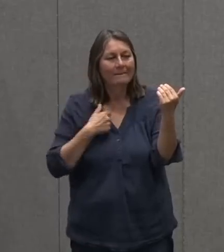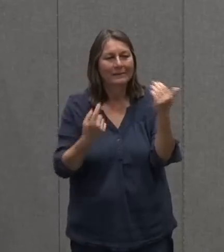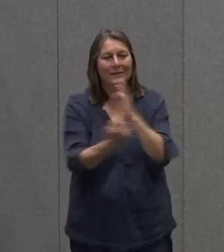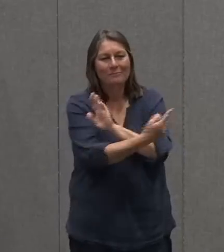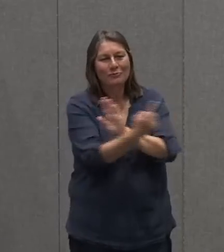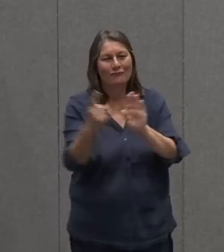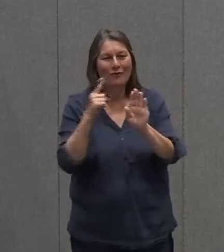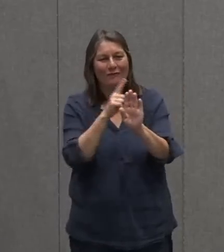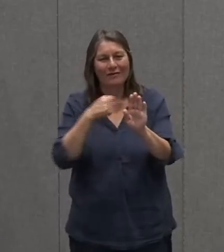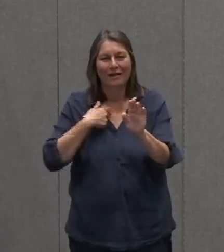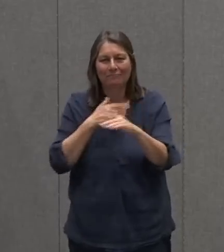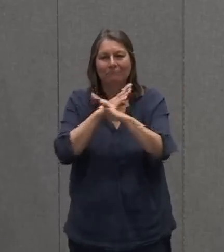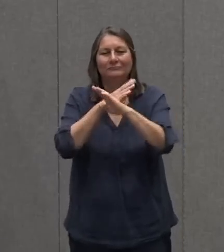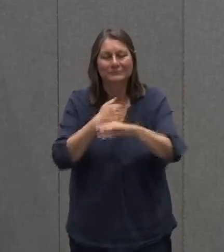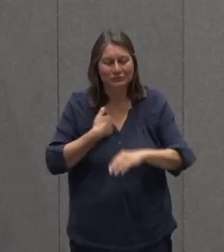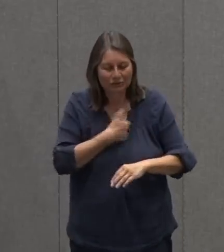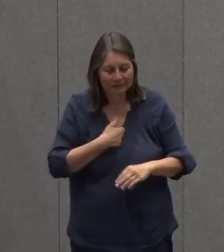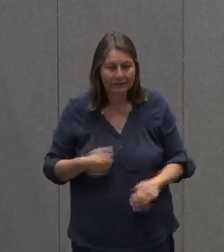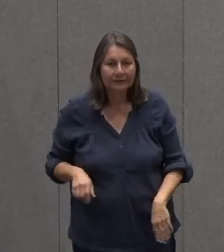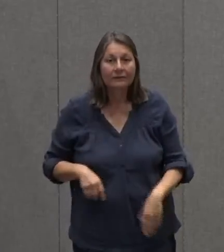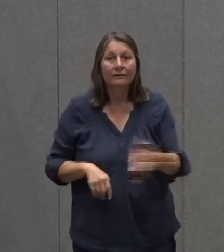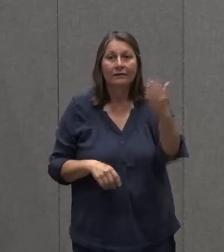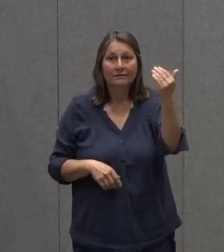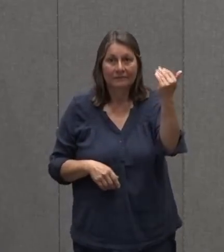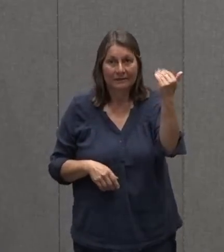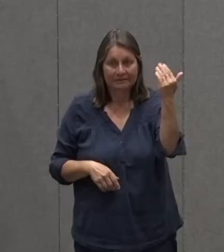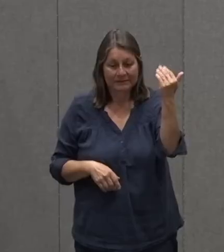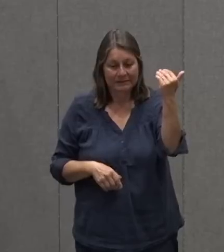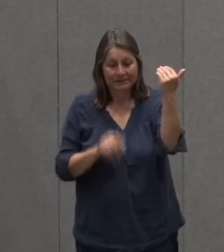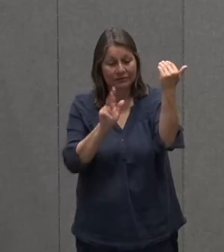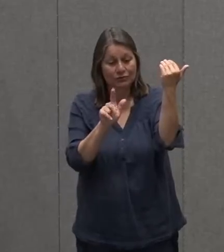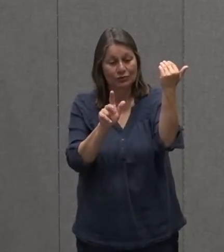So, if we had 15 and we wanted to get to 23,